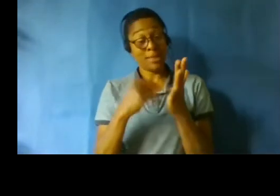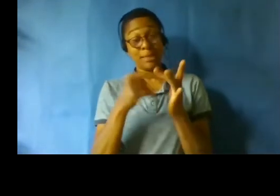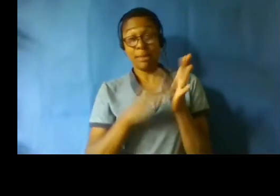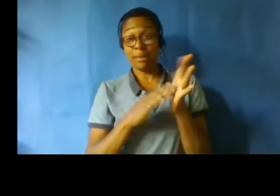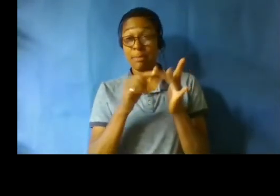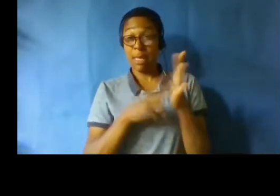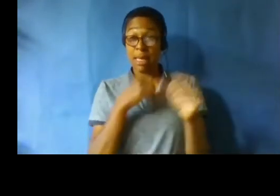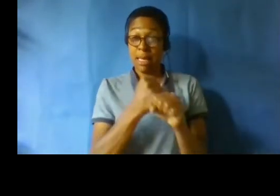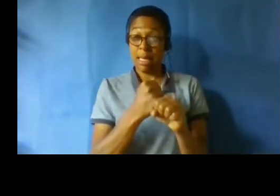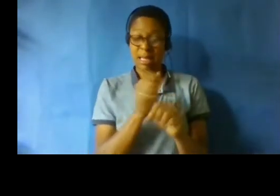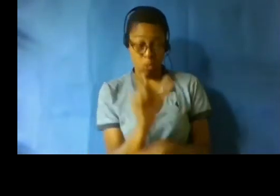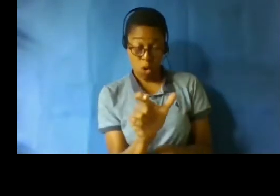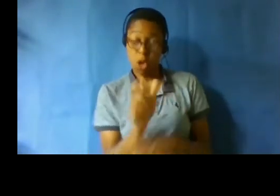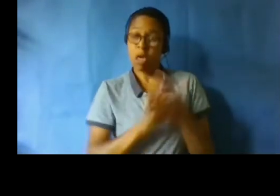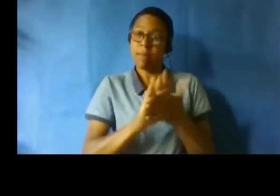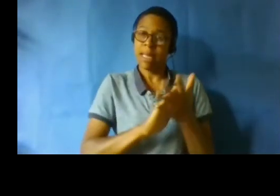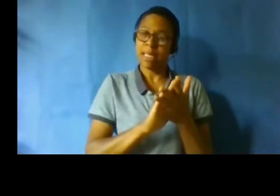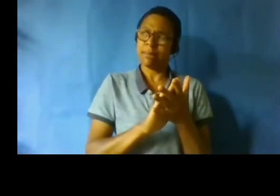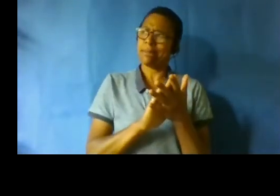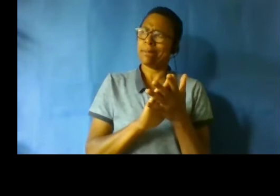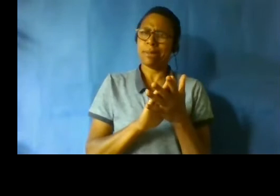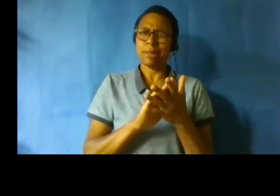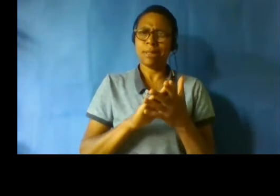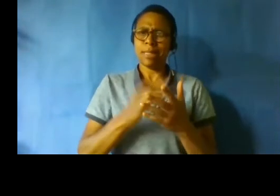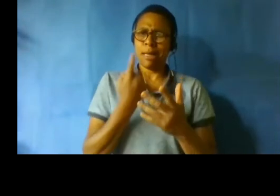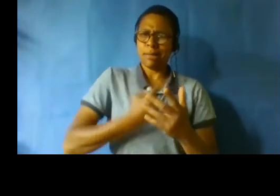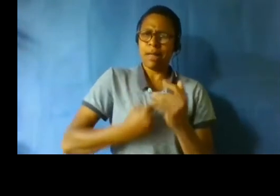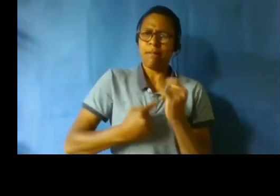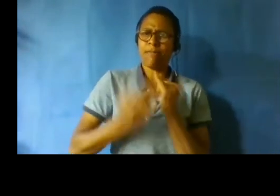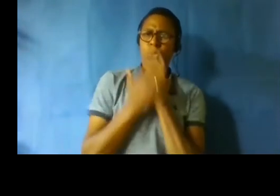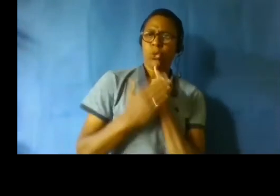and other disabilities that have a sensory processing component the